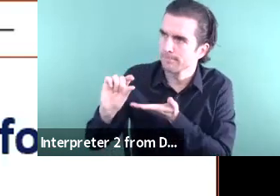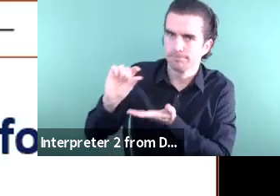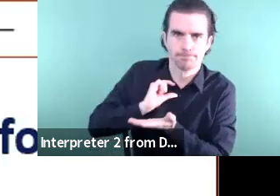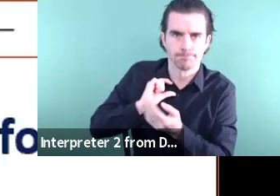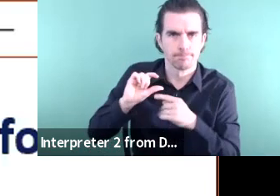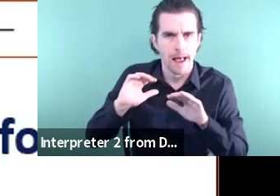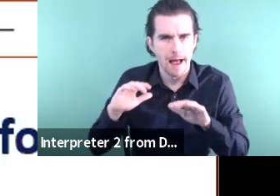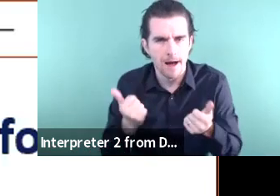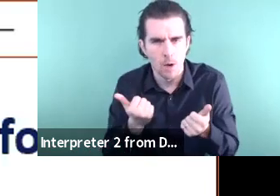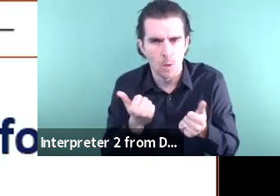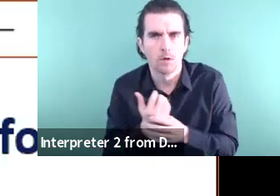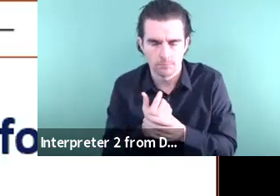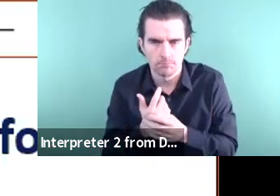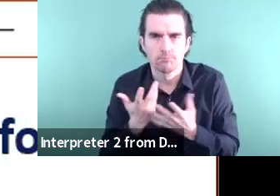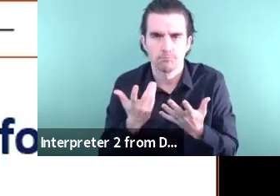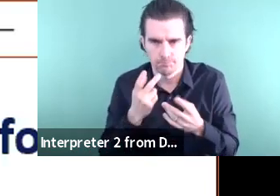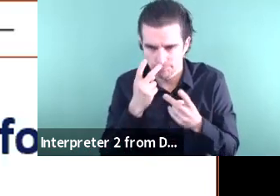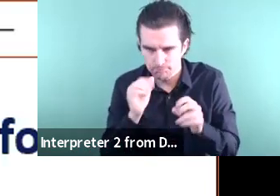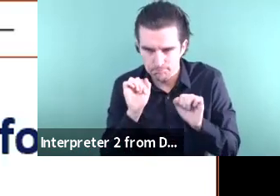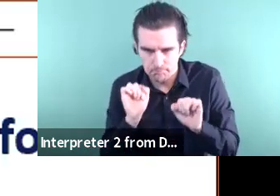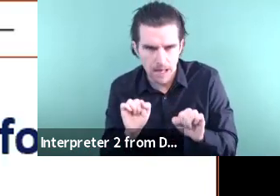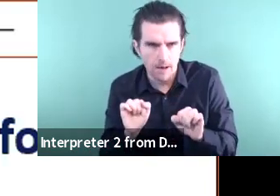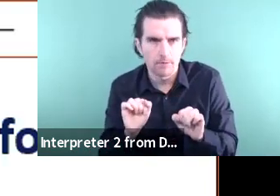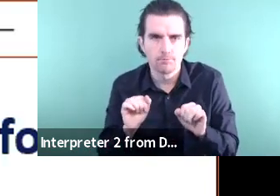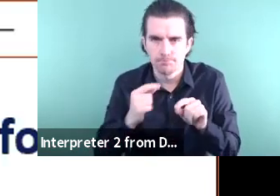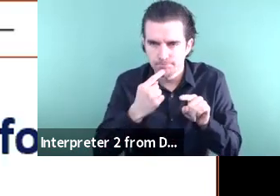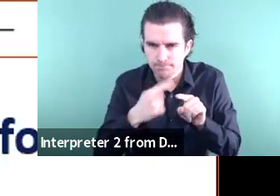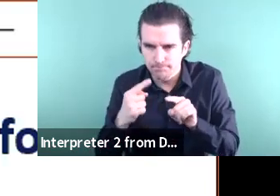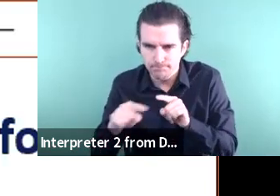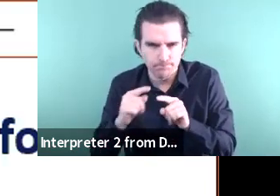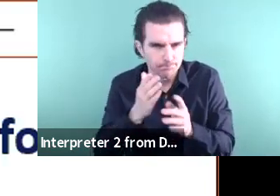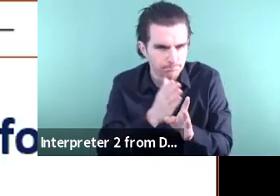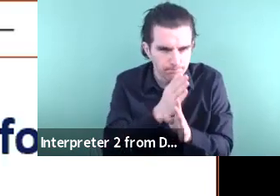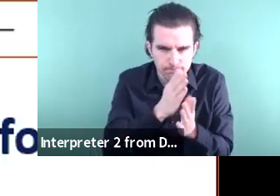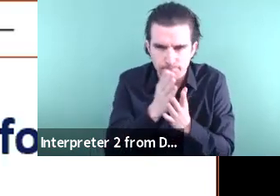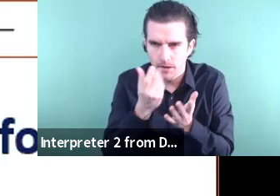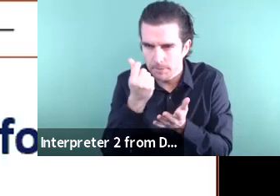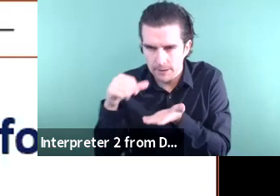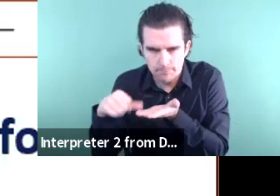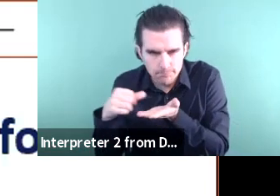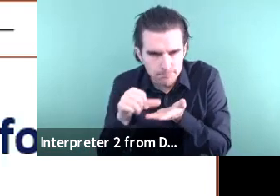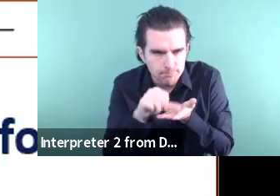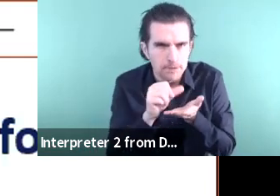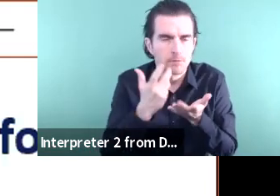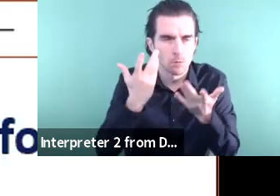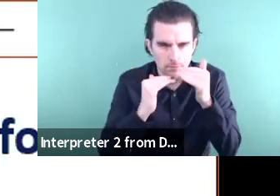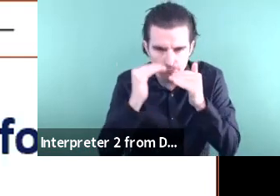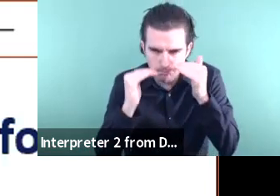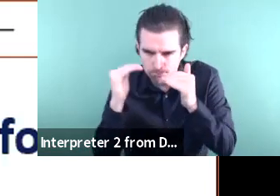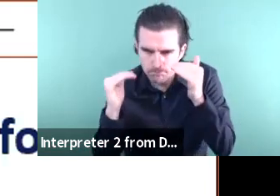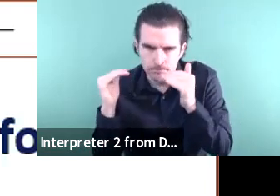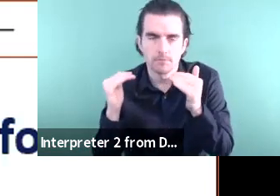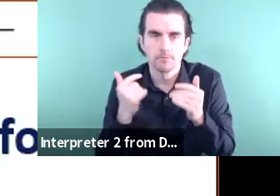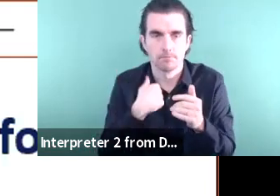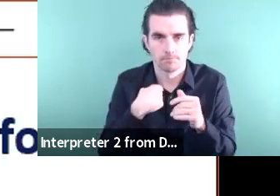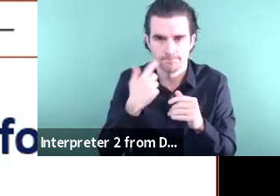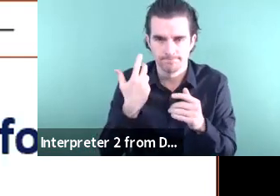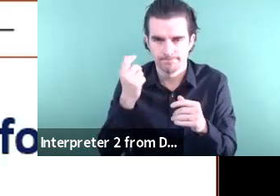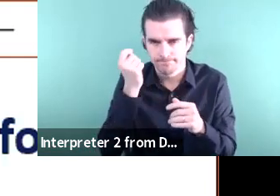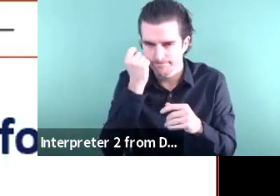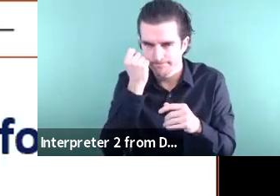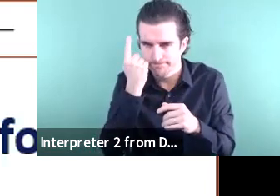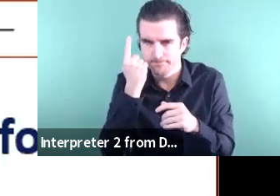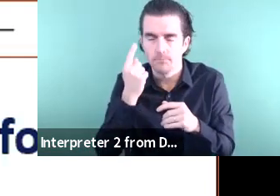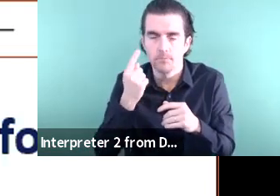cash transfer programmes. And I will speak of two main examples, mainstream programmes that assess